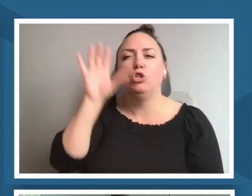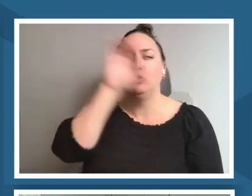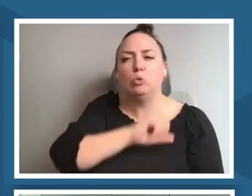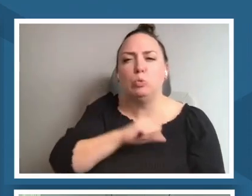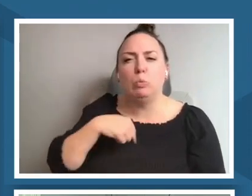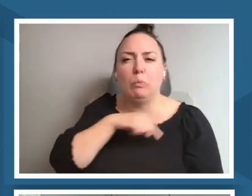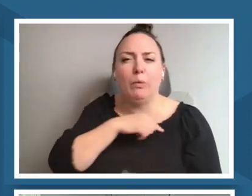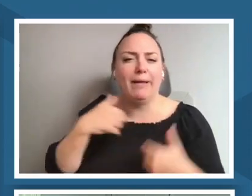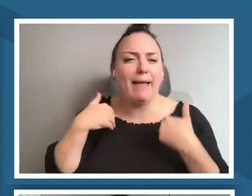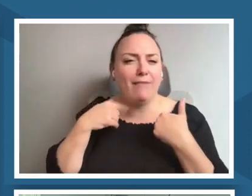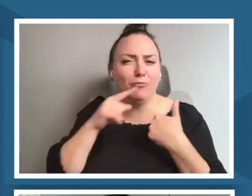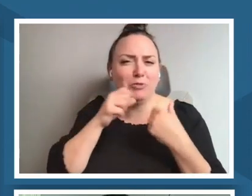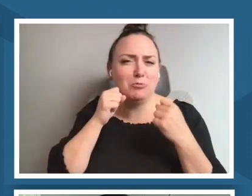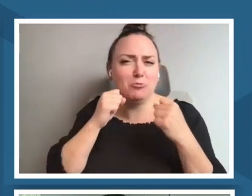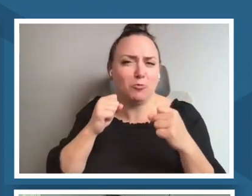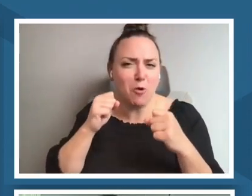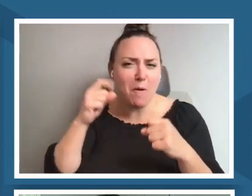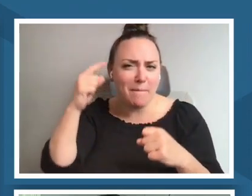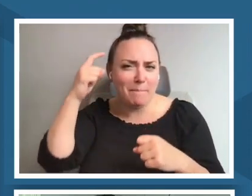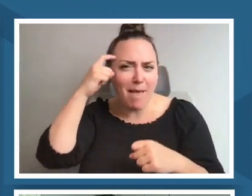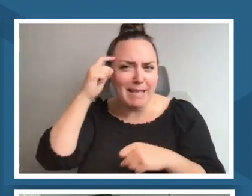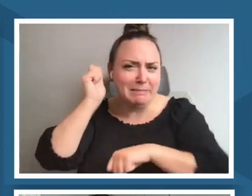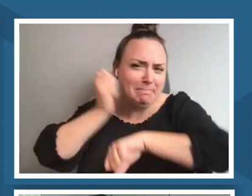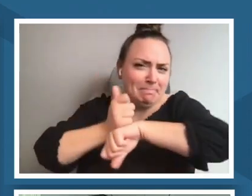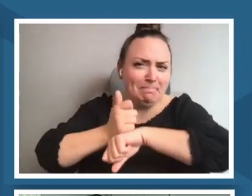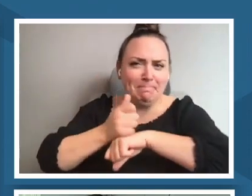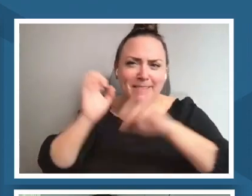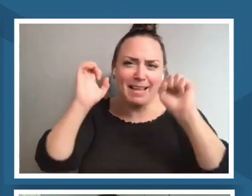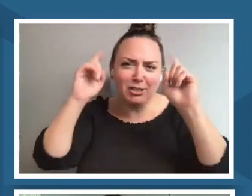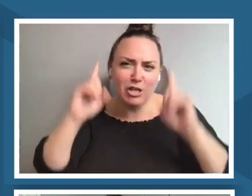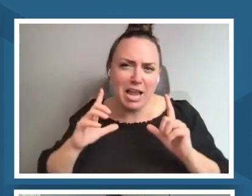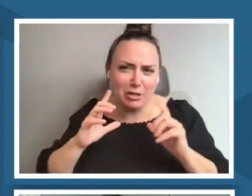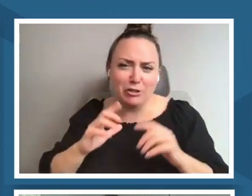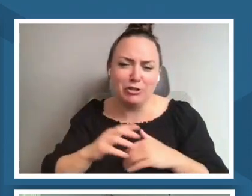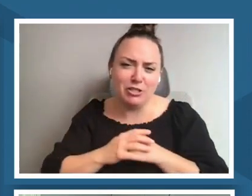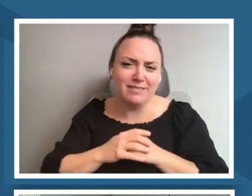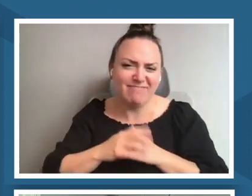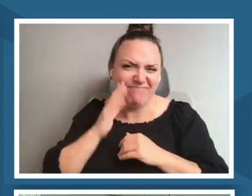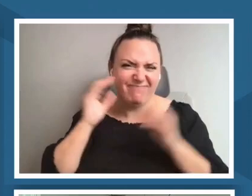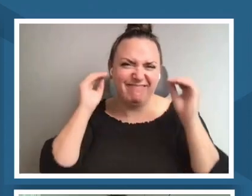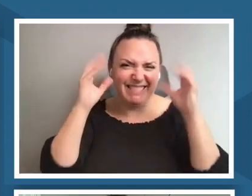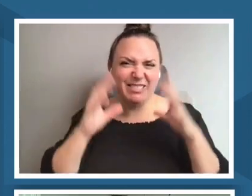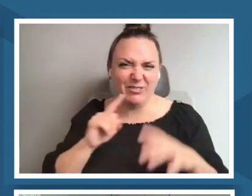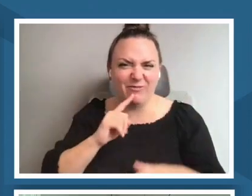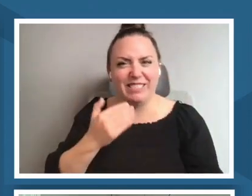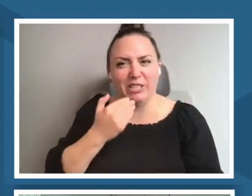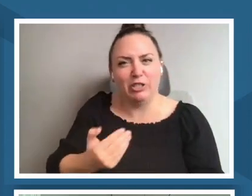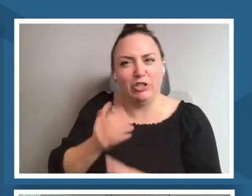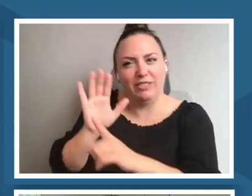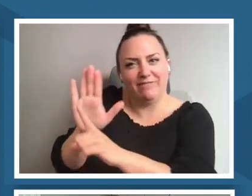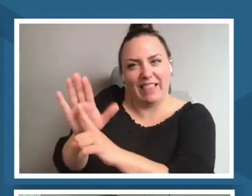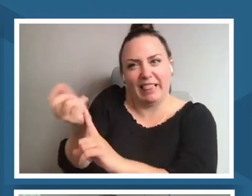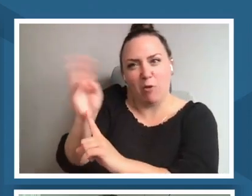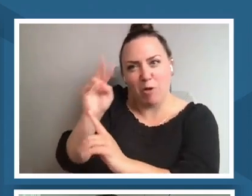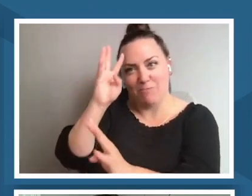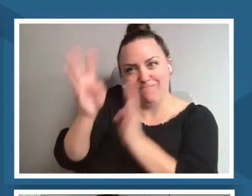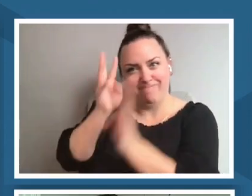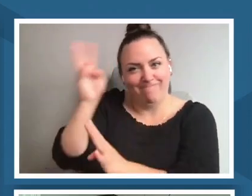strong-minded um educators and our myths because i know teachers are really good at um